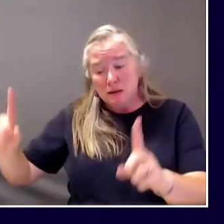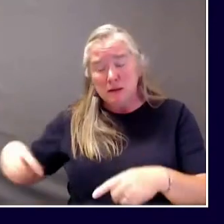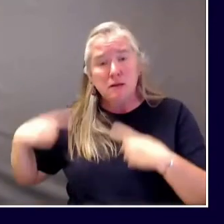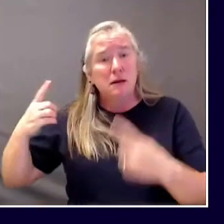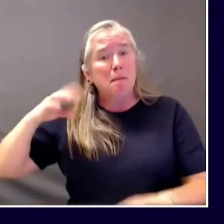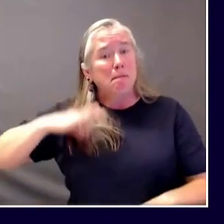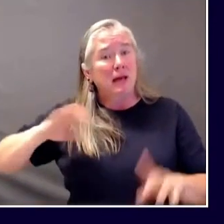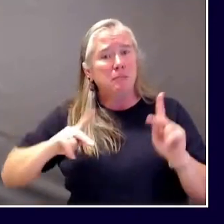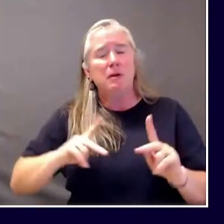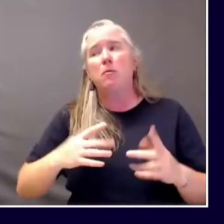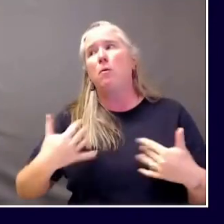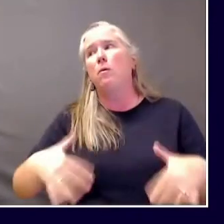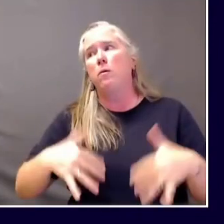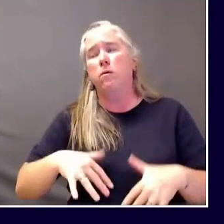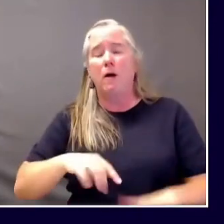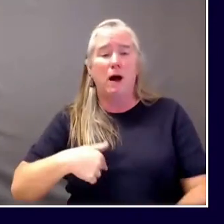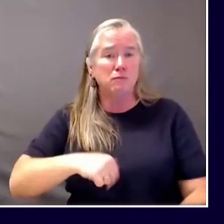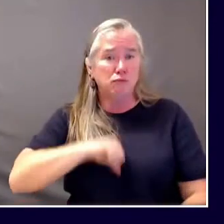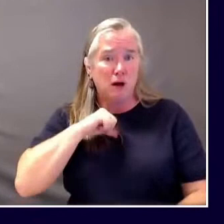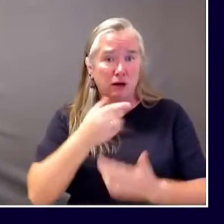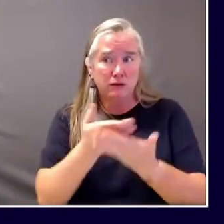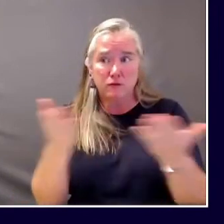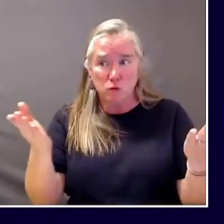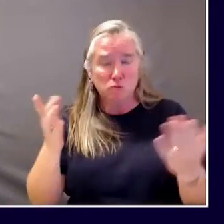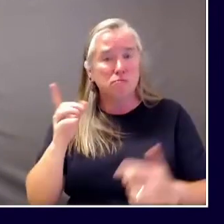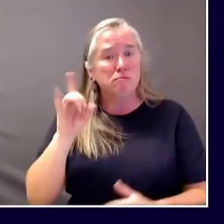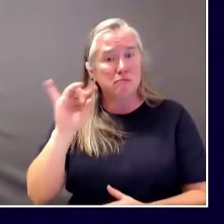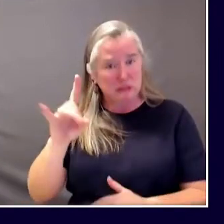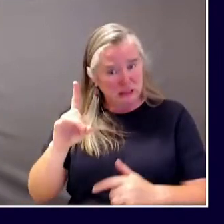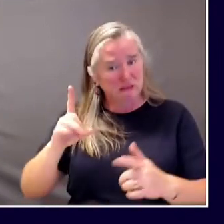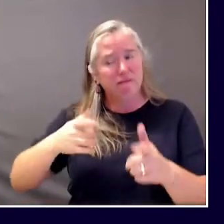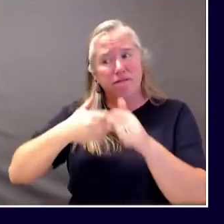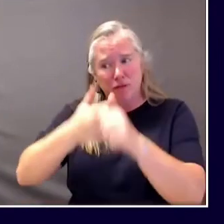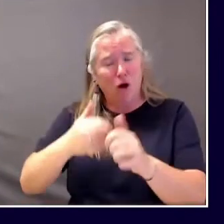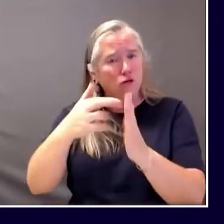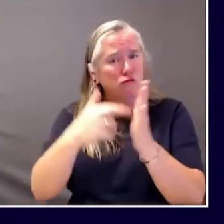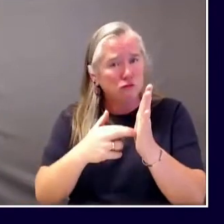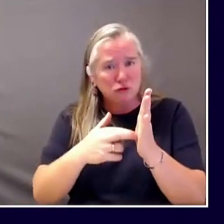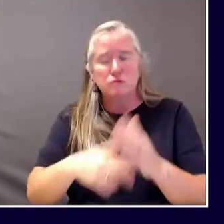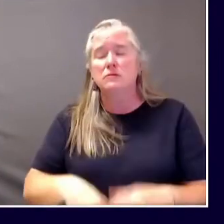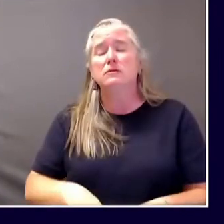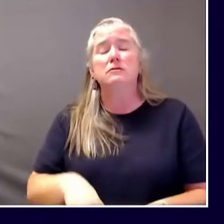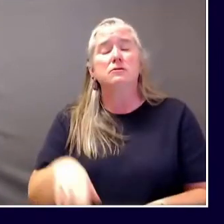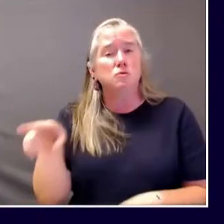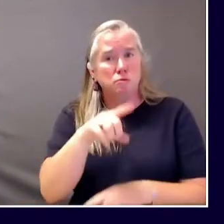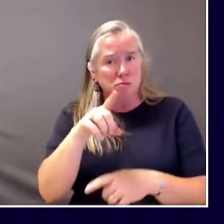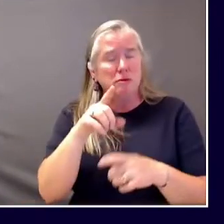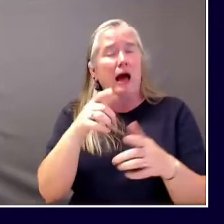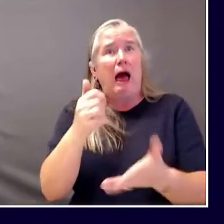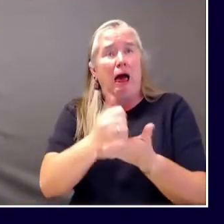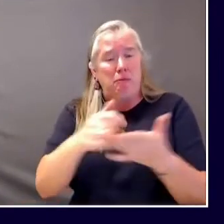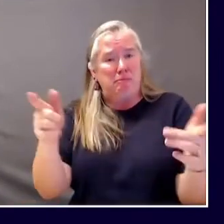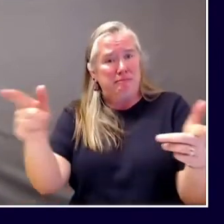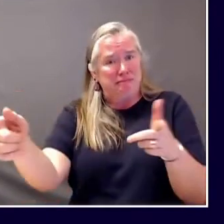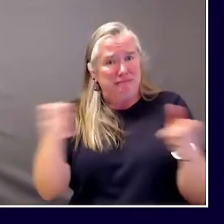enough to stay safe